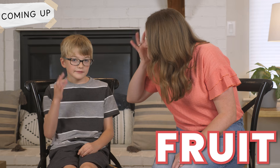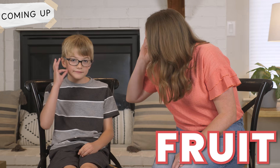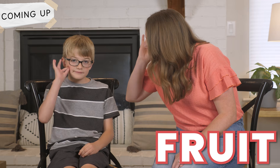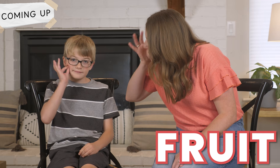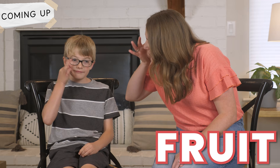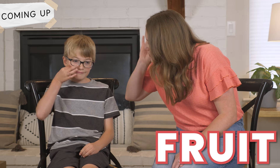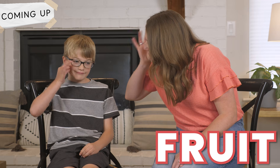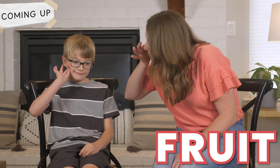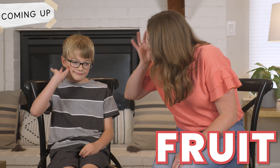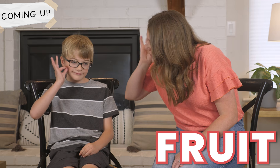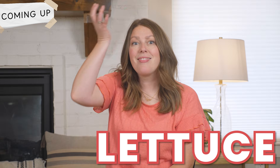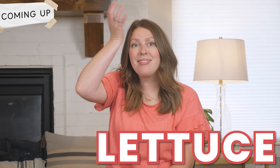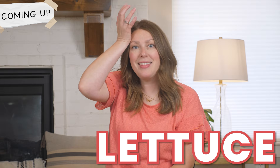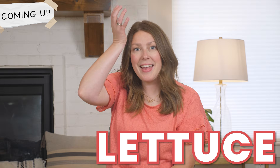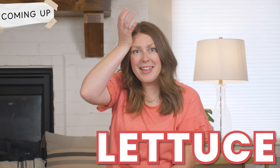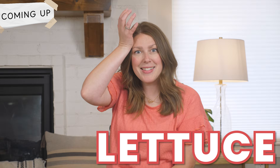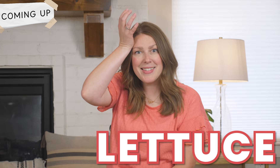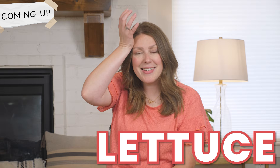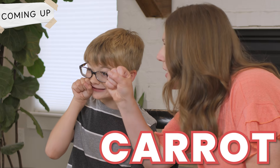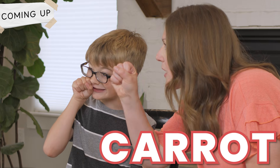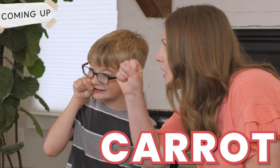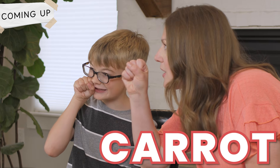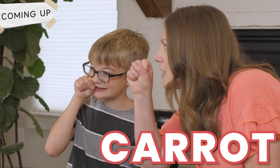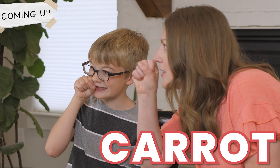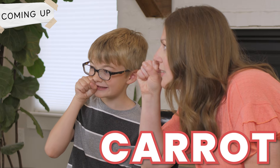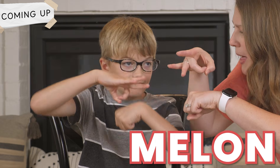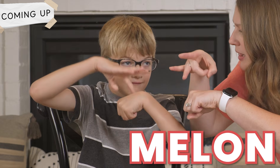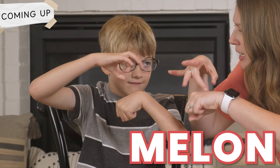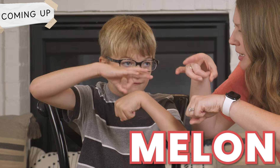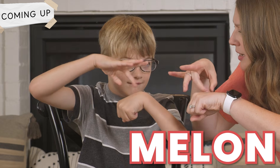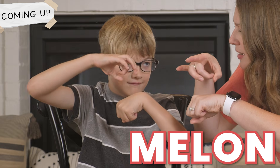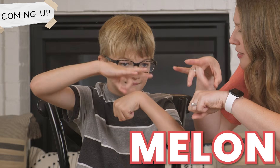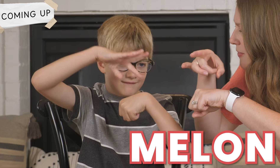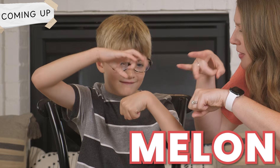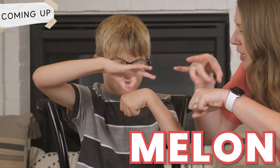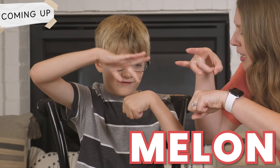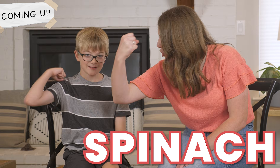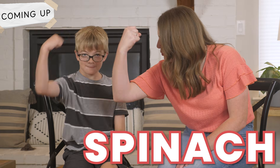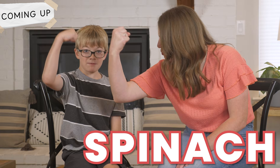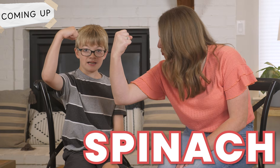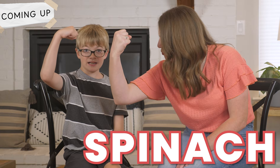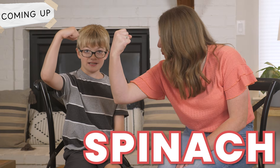I am going to teach Lane and you 20 basic fruit and veggie signs